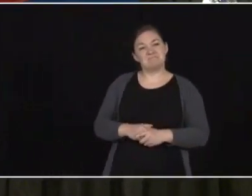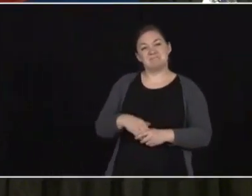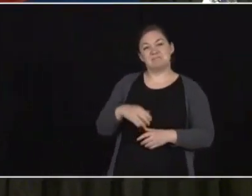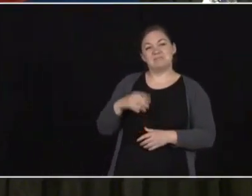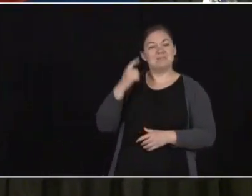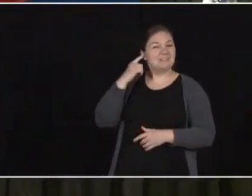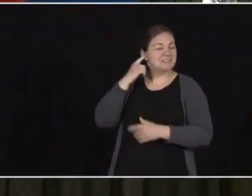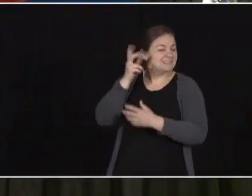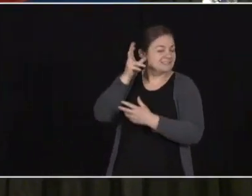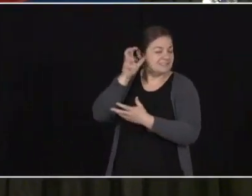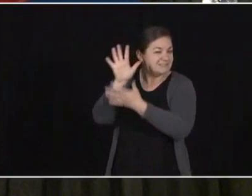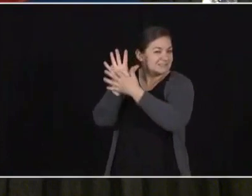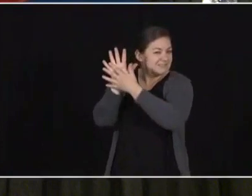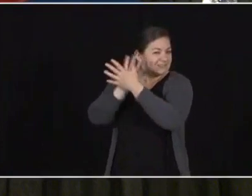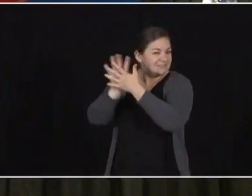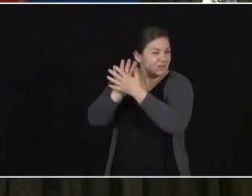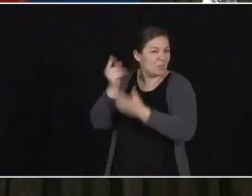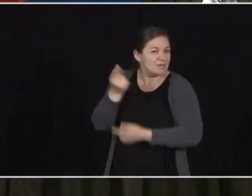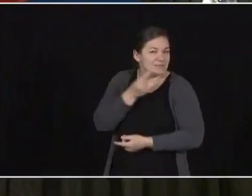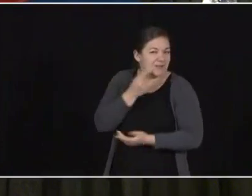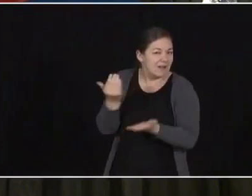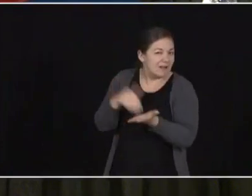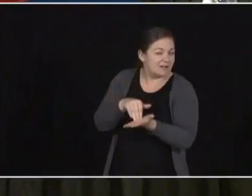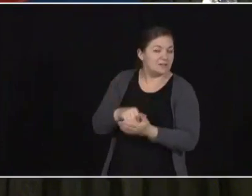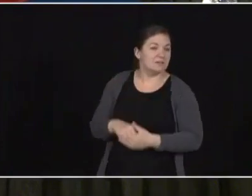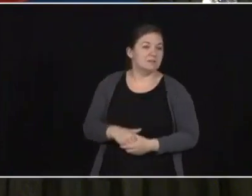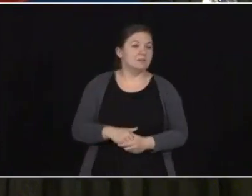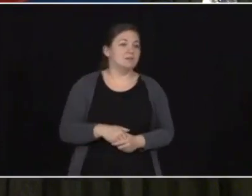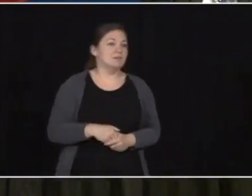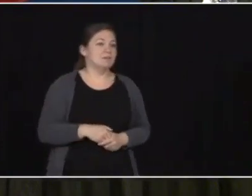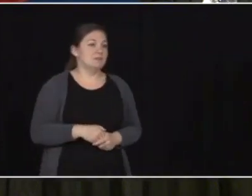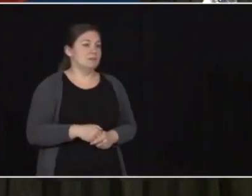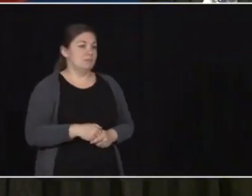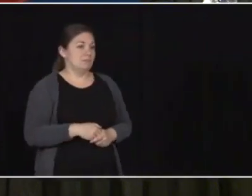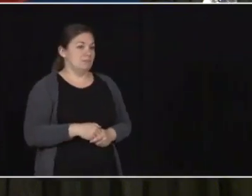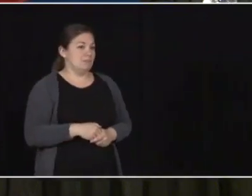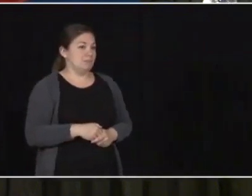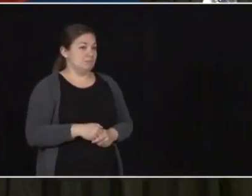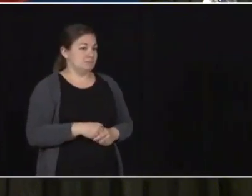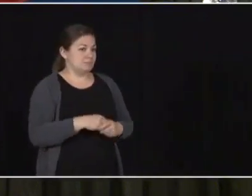I think I need you to repeat the question please.